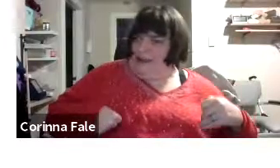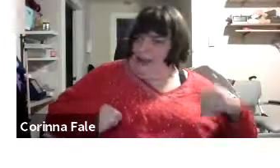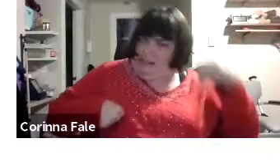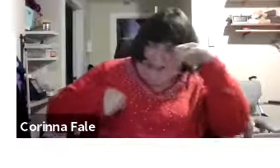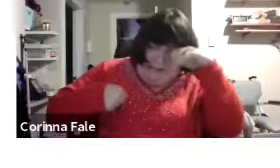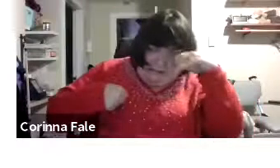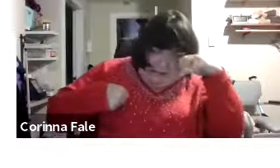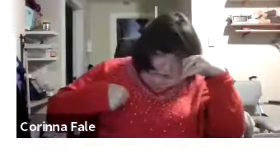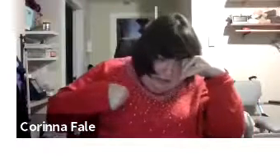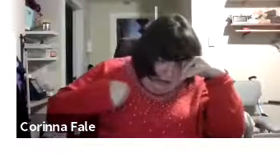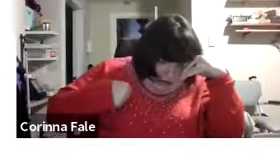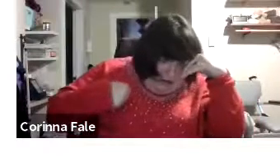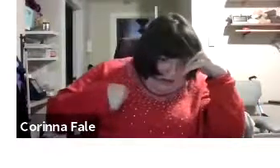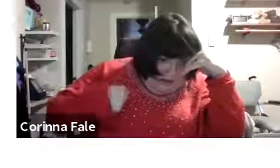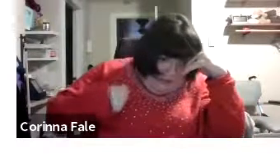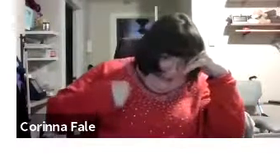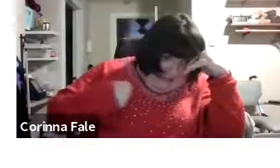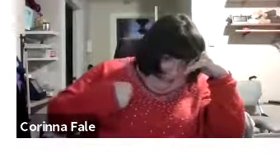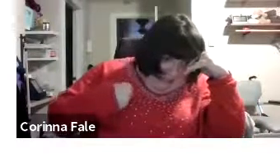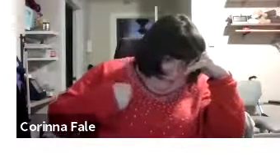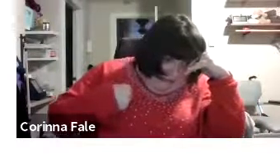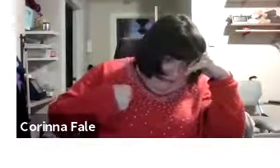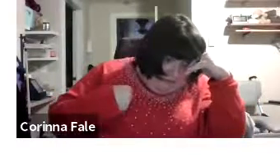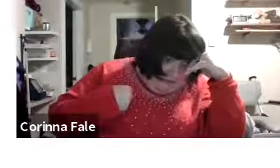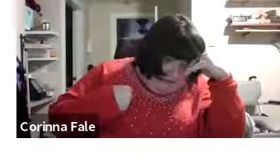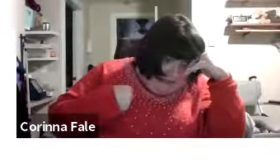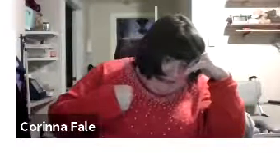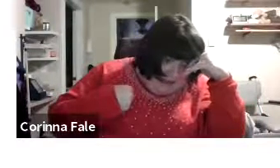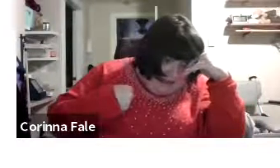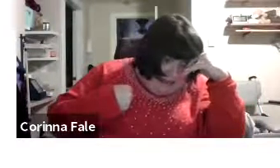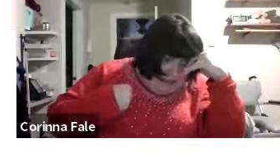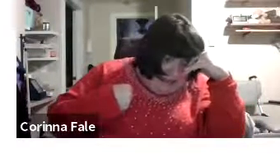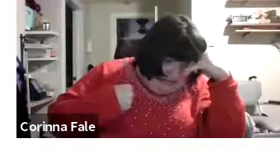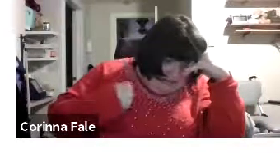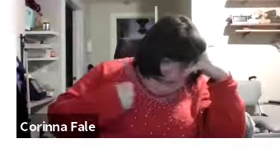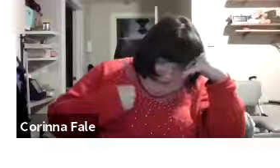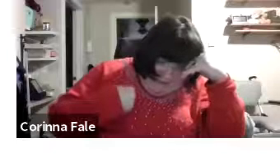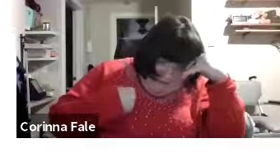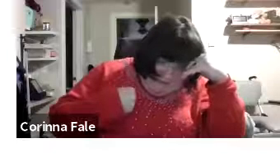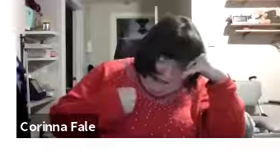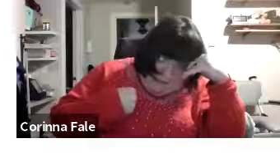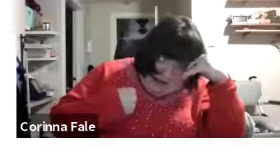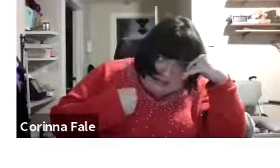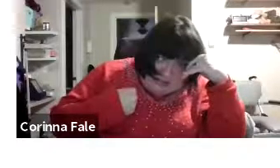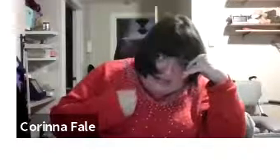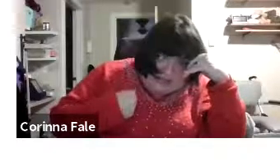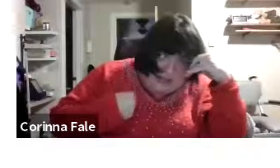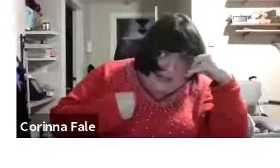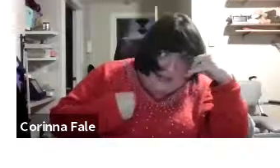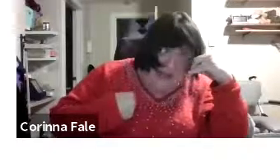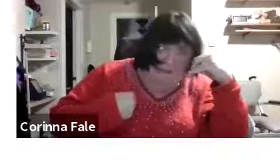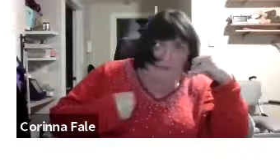Corinna Fale: I cut beverly hills order because I thought we were already on time, so thank you very much i'm.